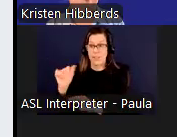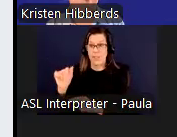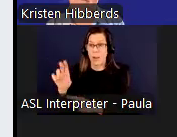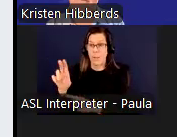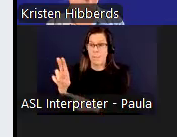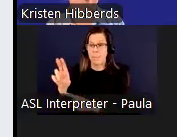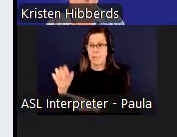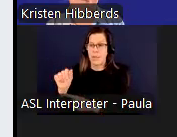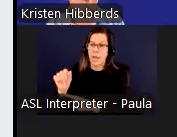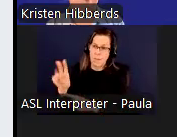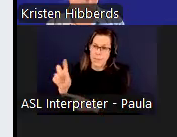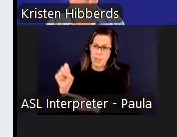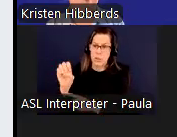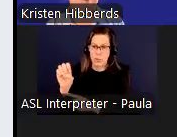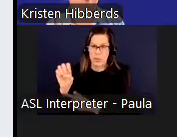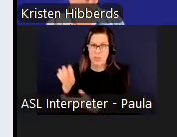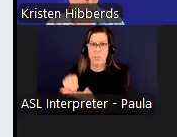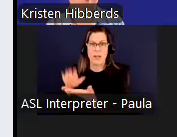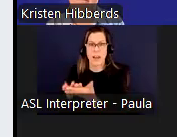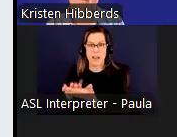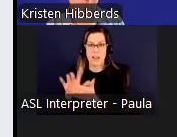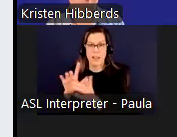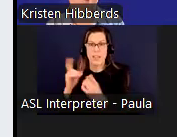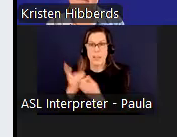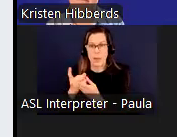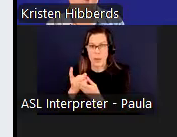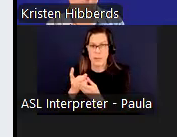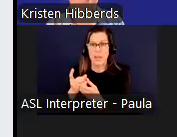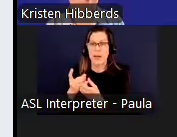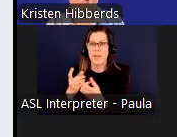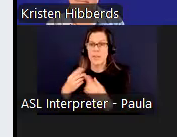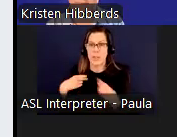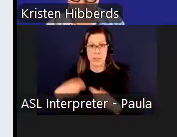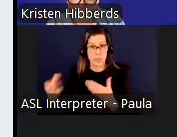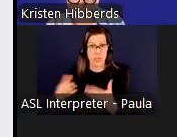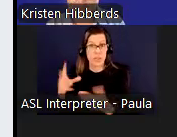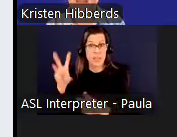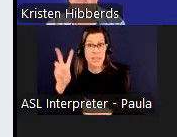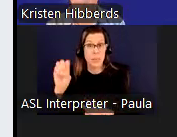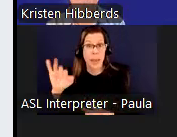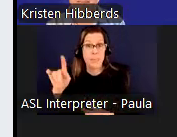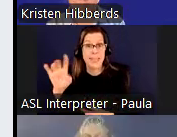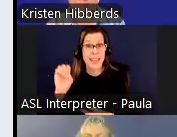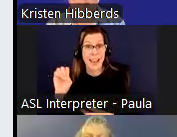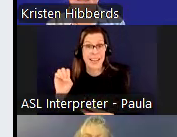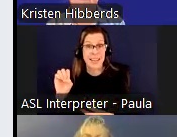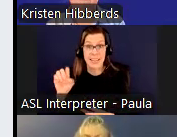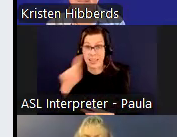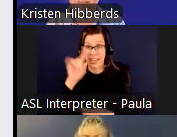the Department of Human Services website? And is that what the intent of this is?